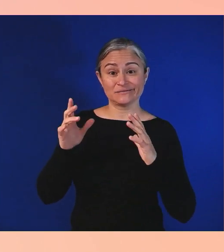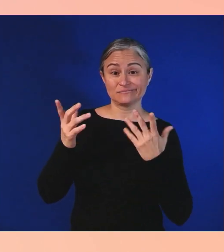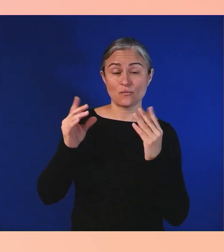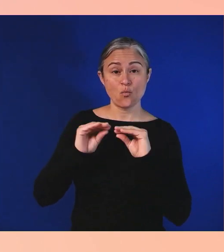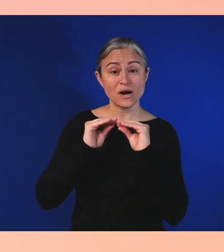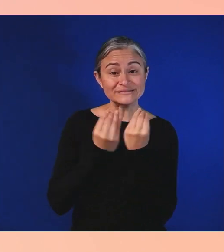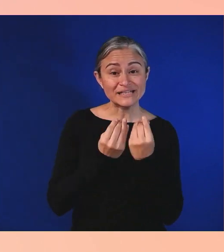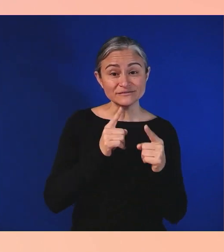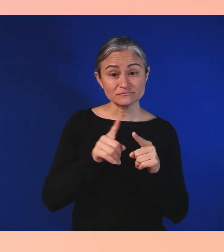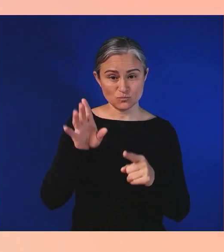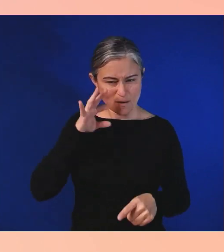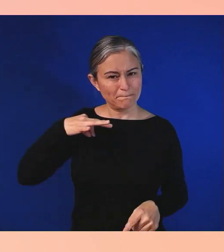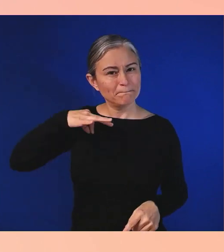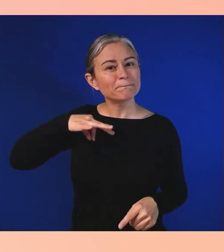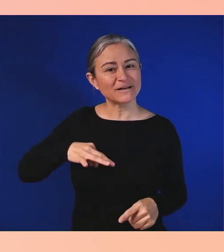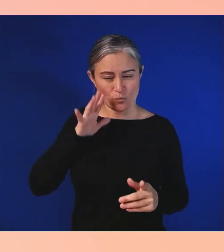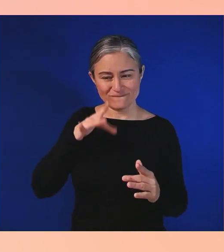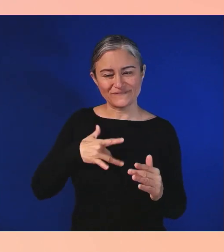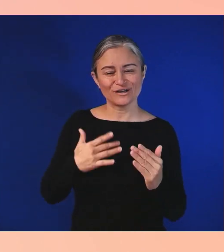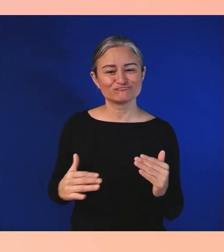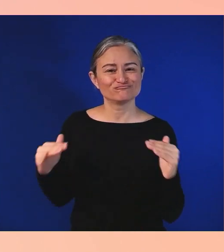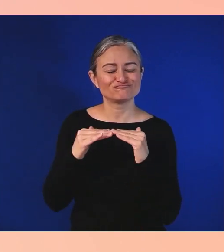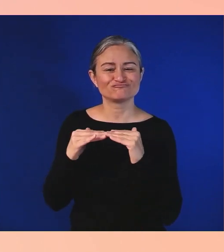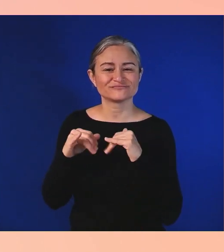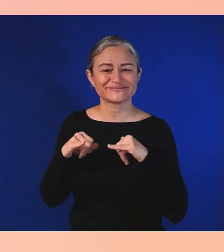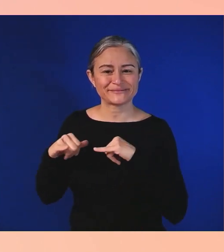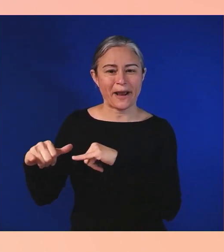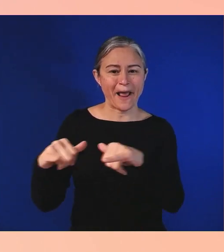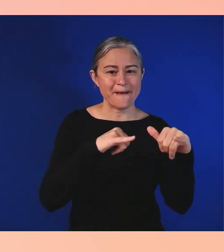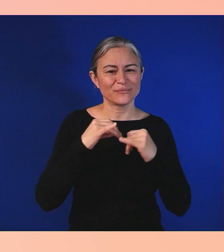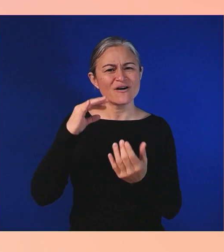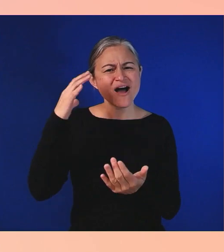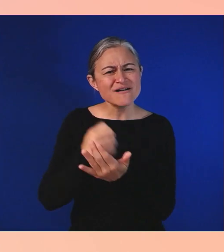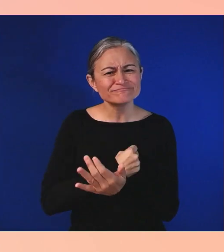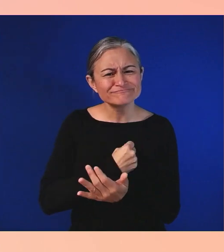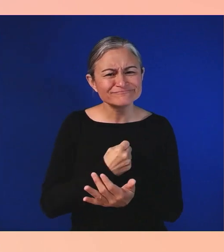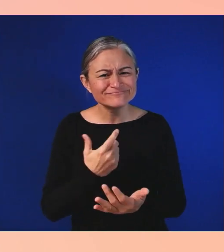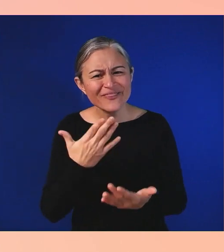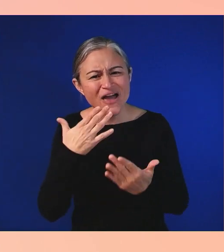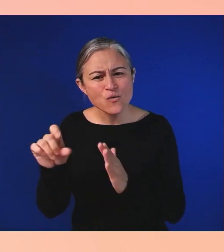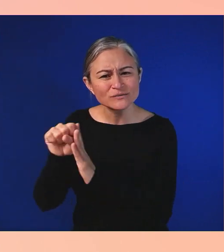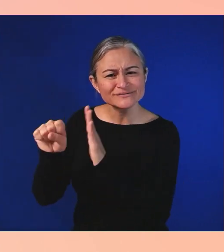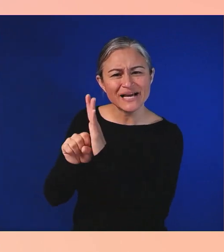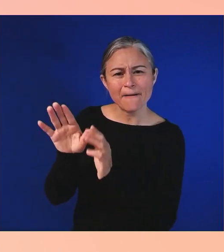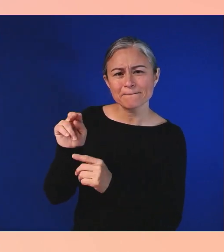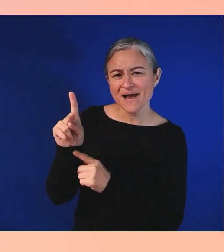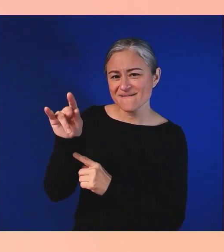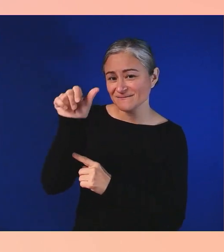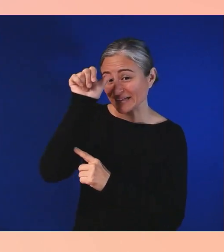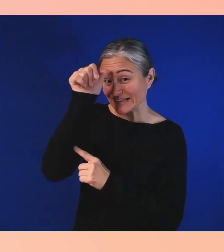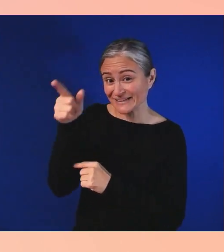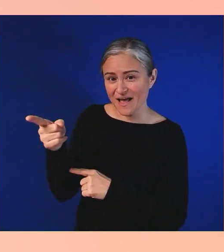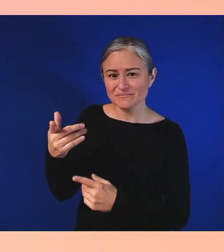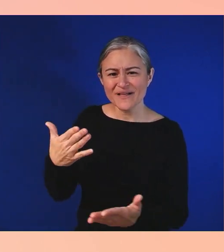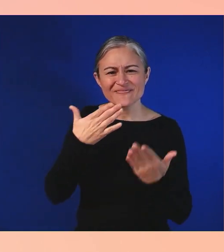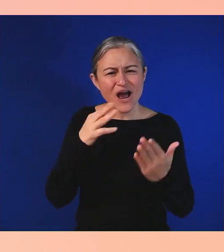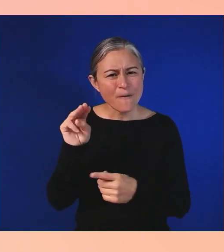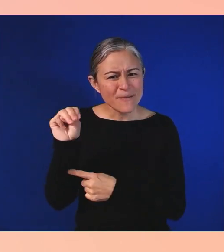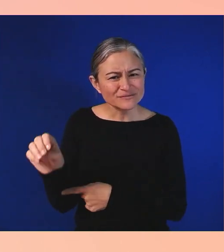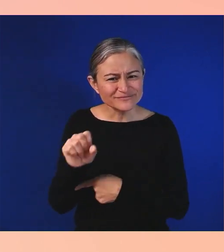Microsoft for making me a part of Ability Summit. Thank you so much. Thanks Ram.